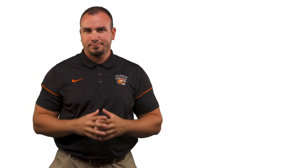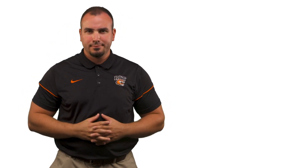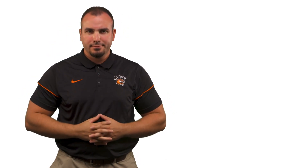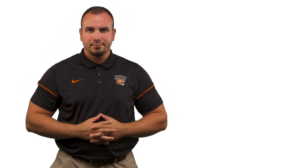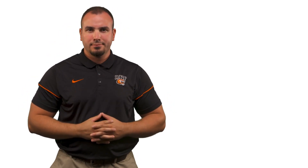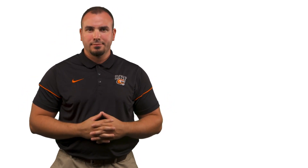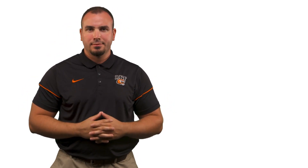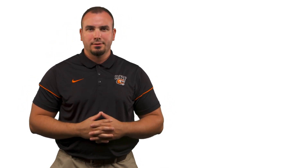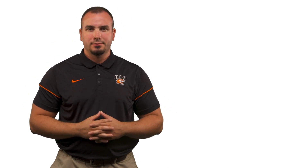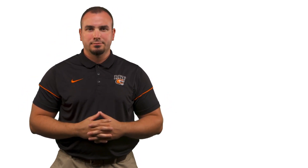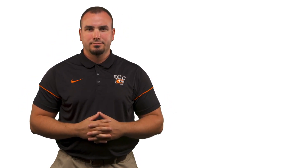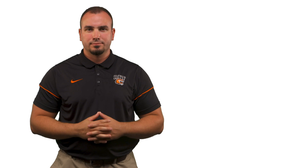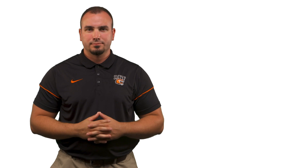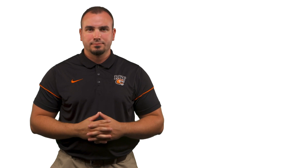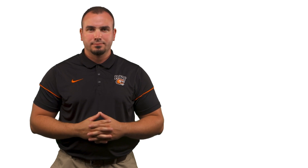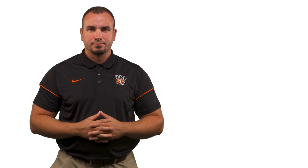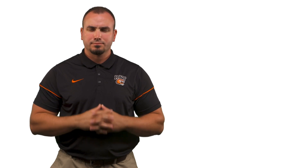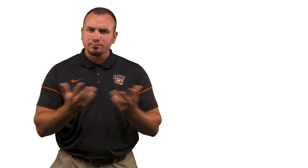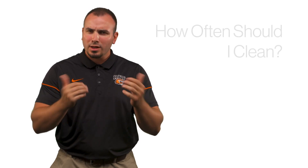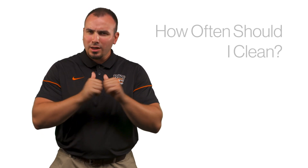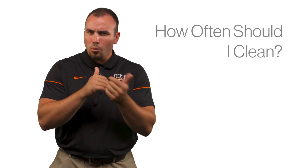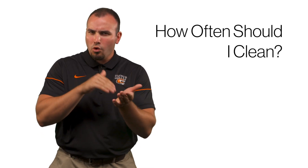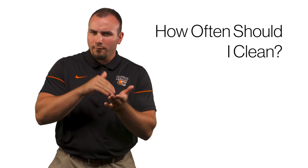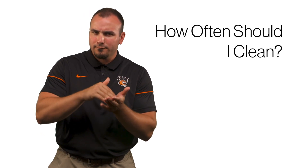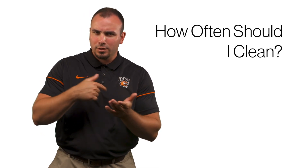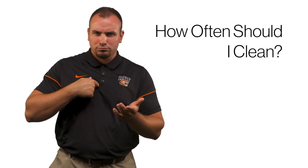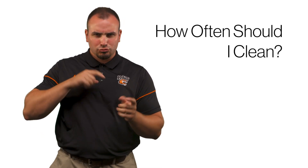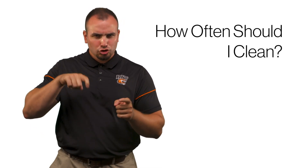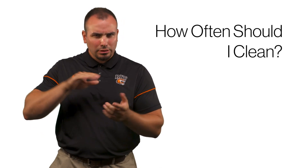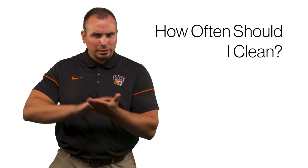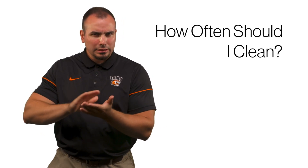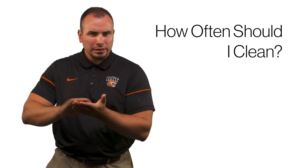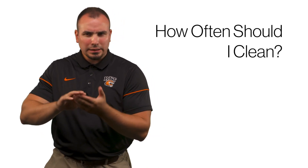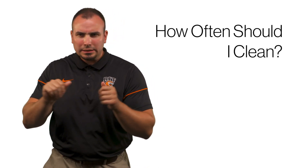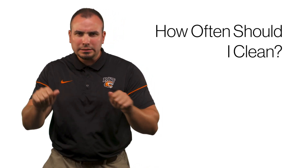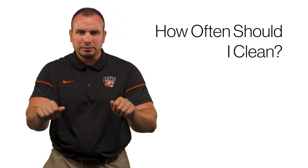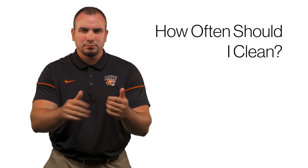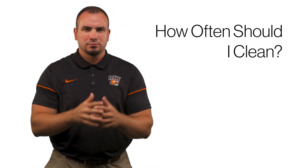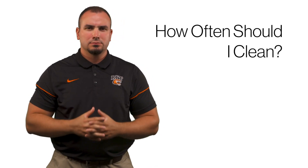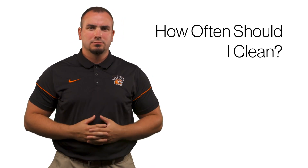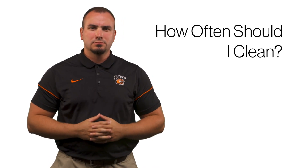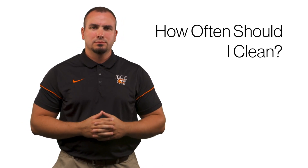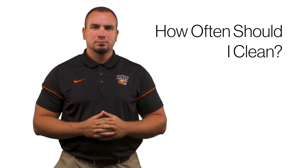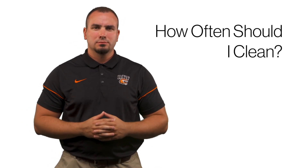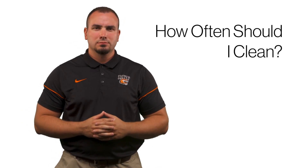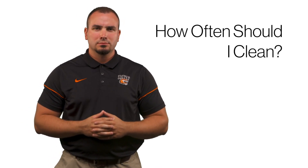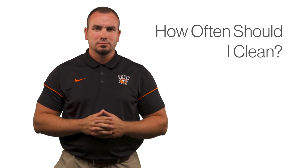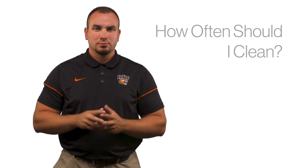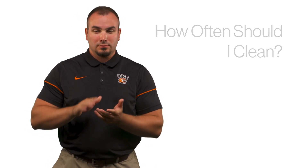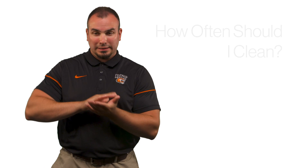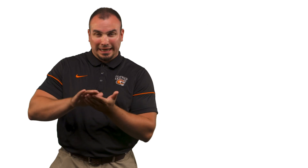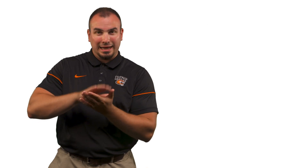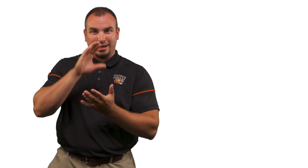spreading infection. How often should I clean?